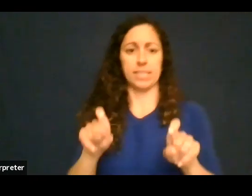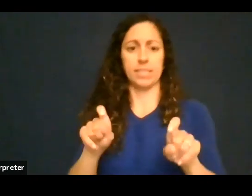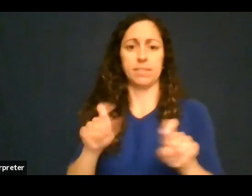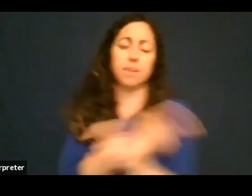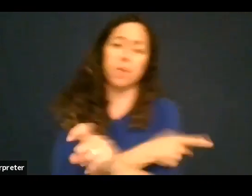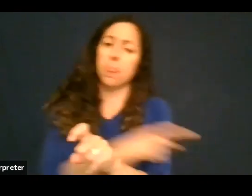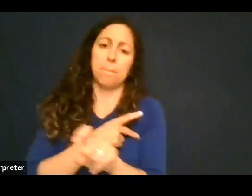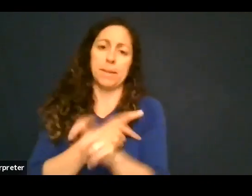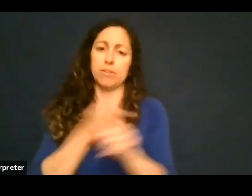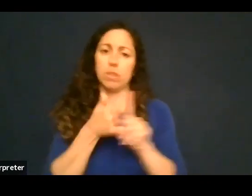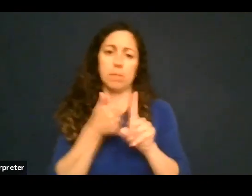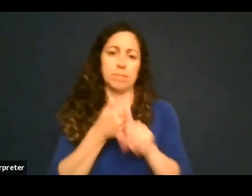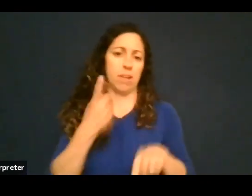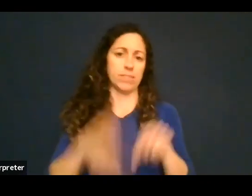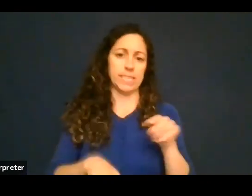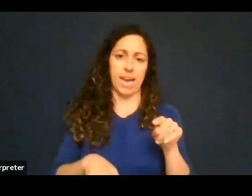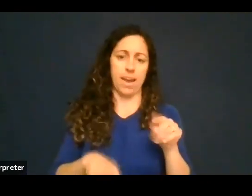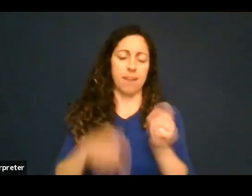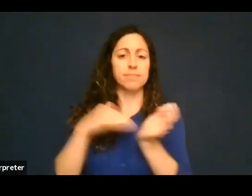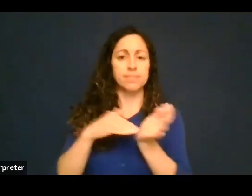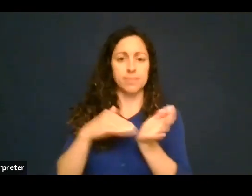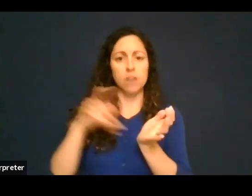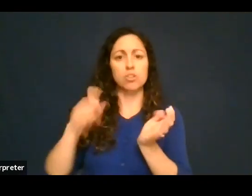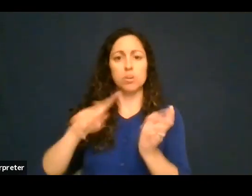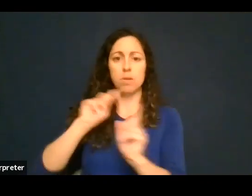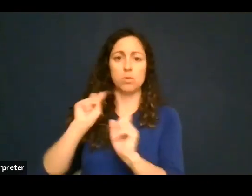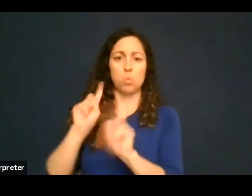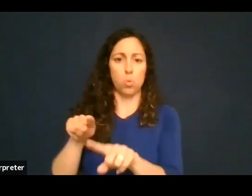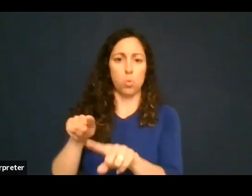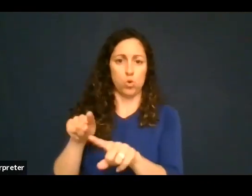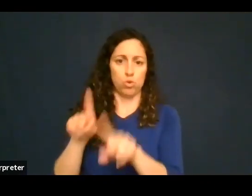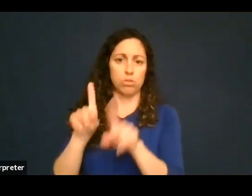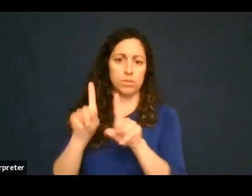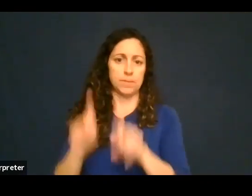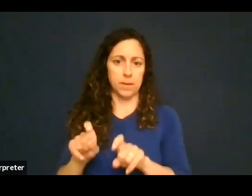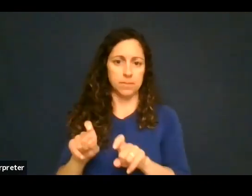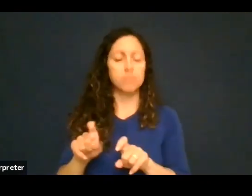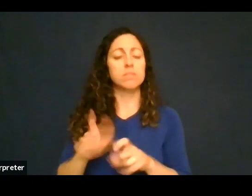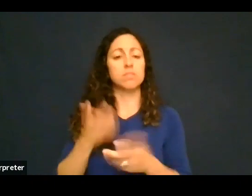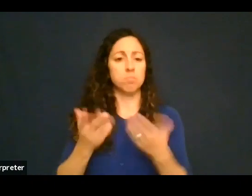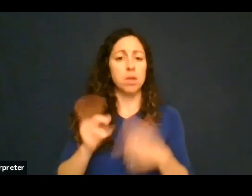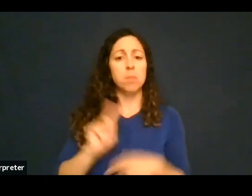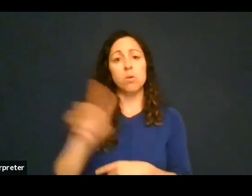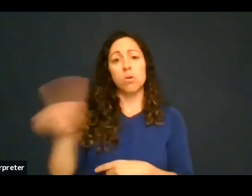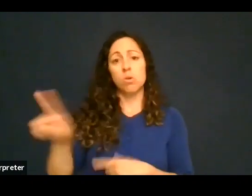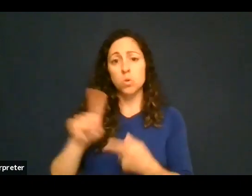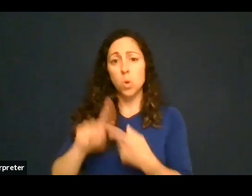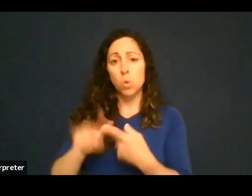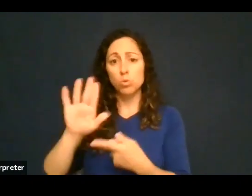So you may need to travel to your clinician's office to have a clinical consult. By the way,